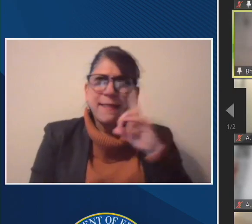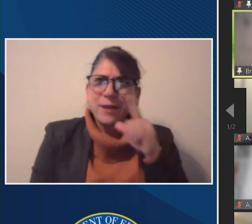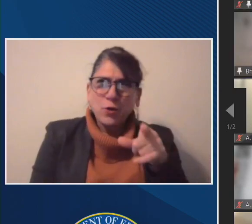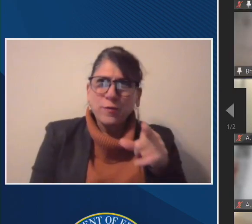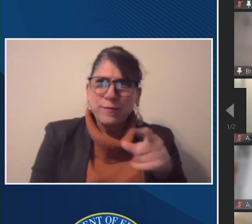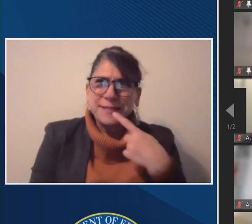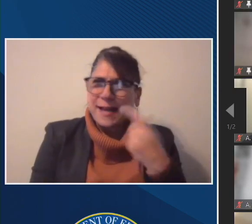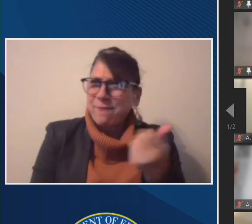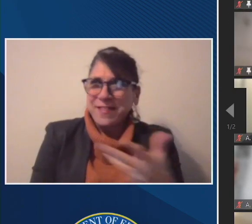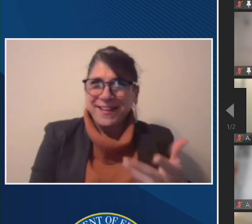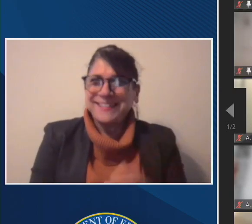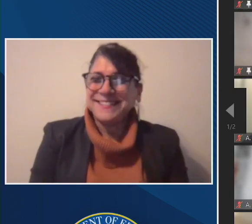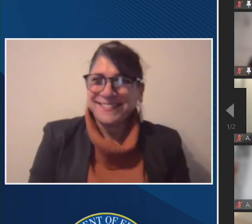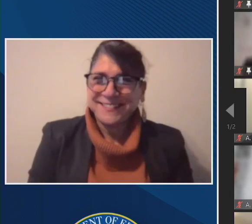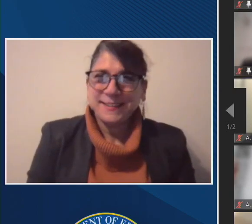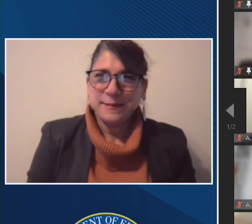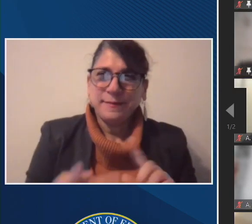Okay, thanks. Commissioner, John Weathers.